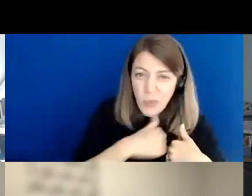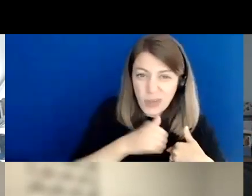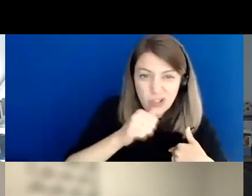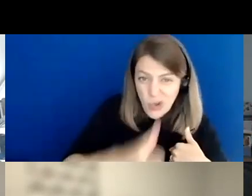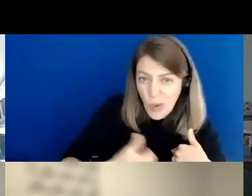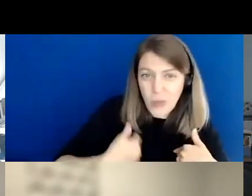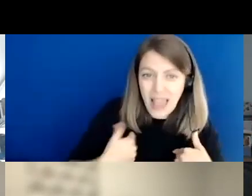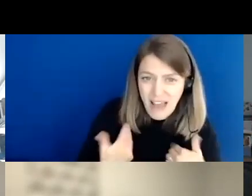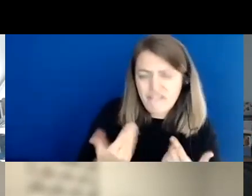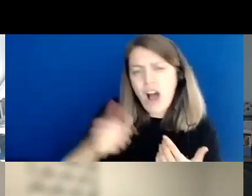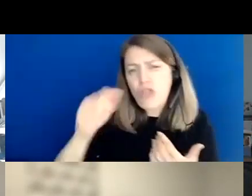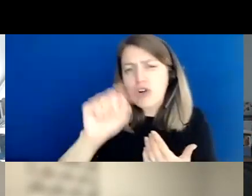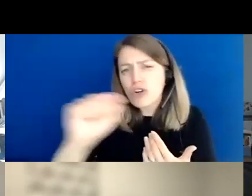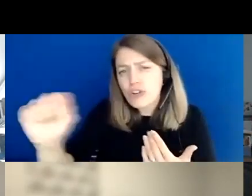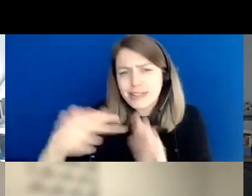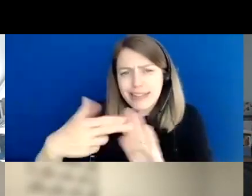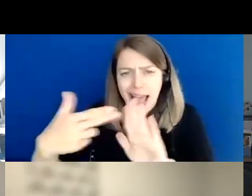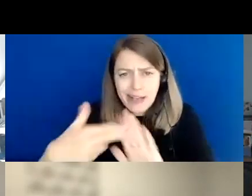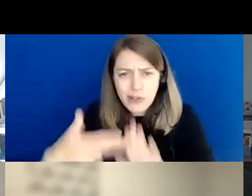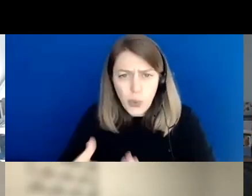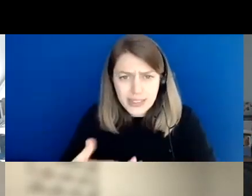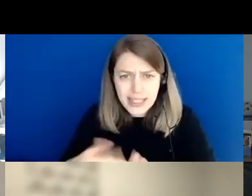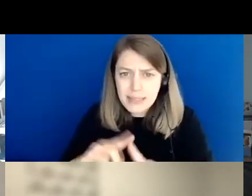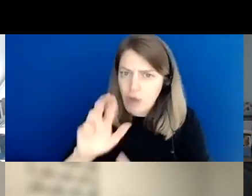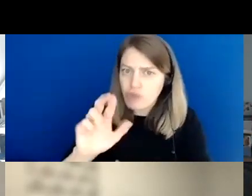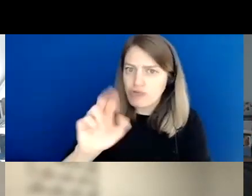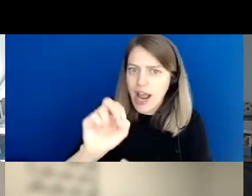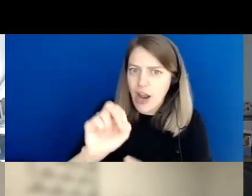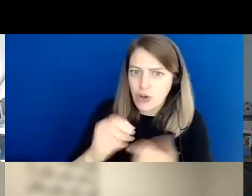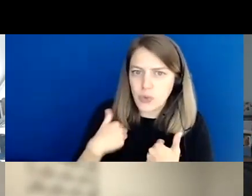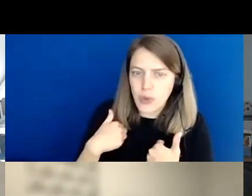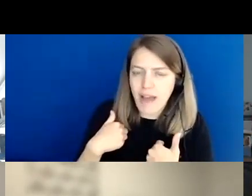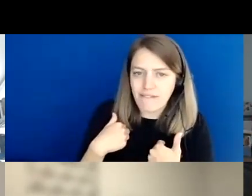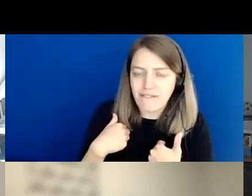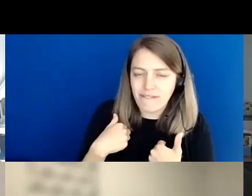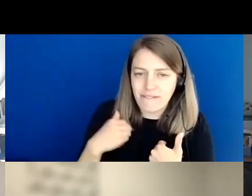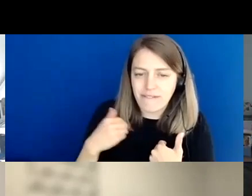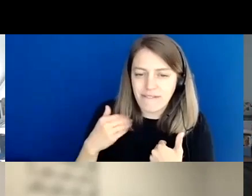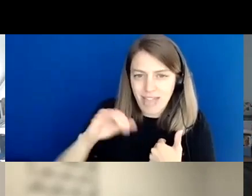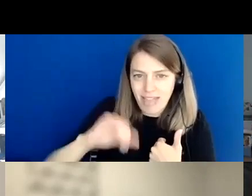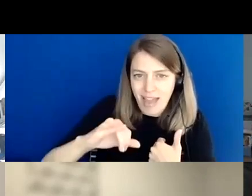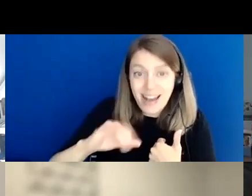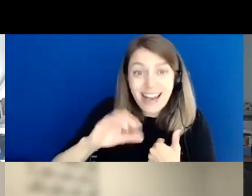and if these are working-class families of color,